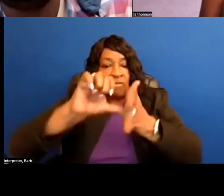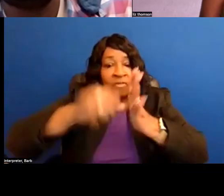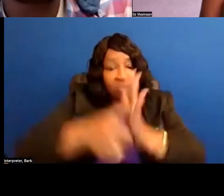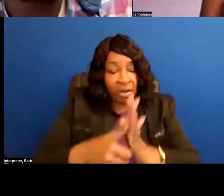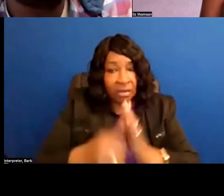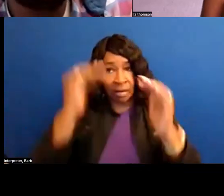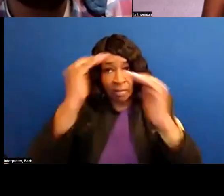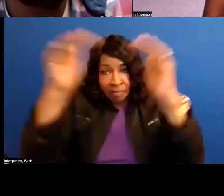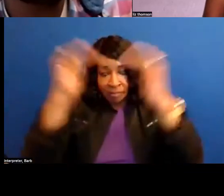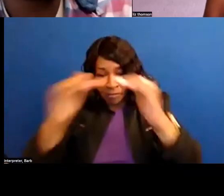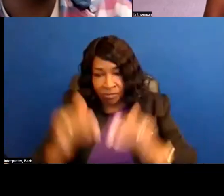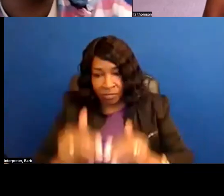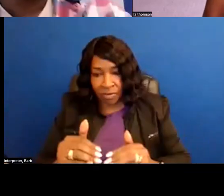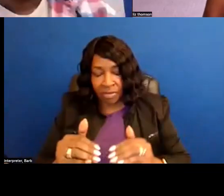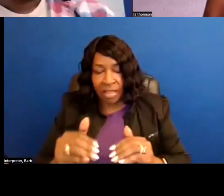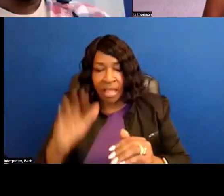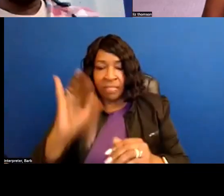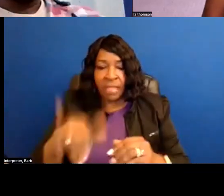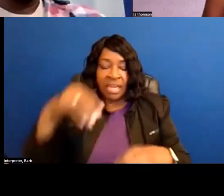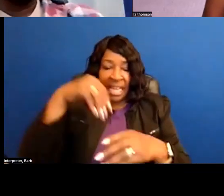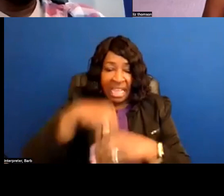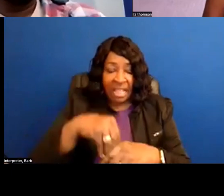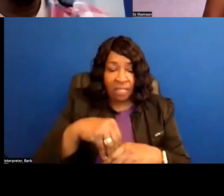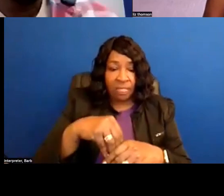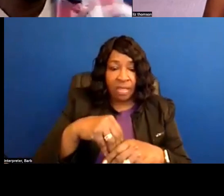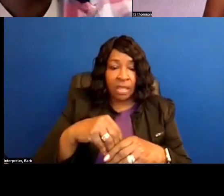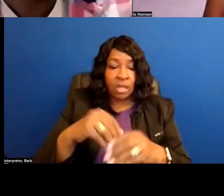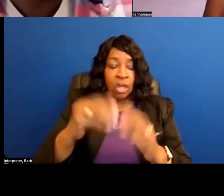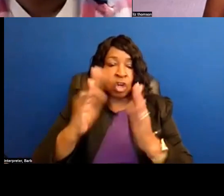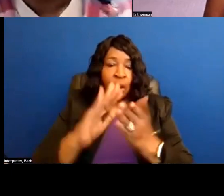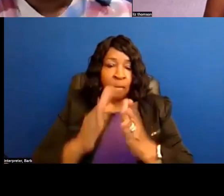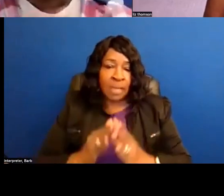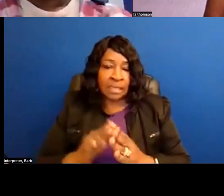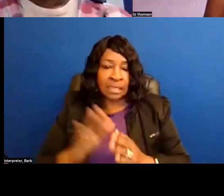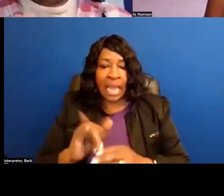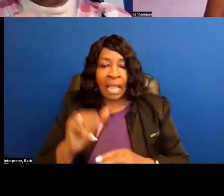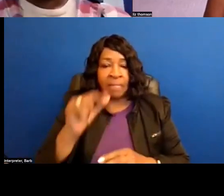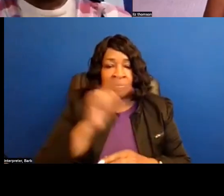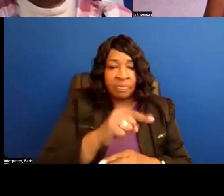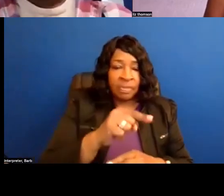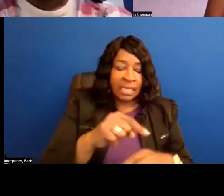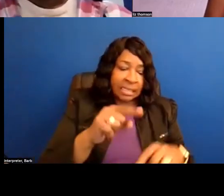that exist within the community of, this counts, this doesn't count.